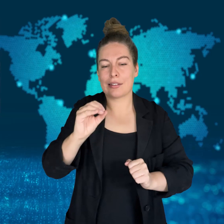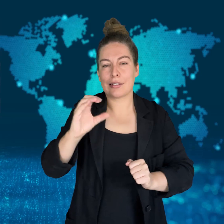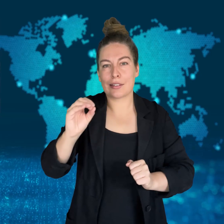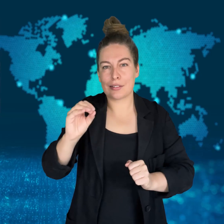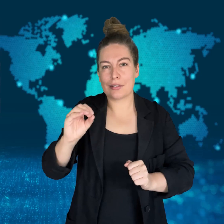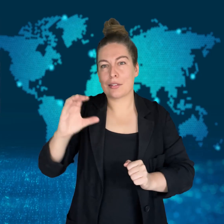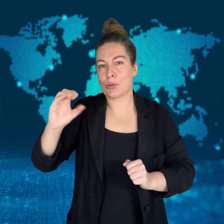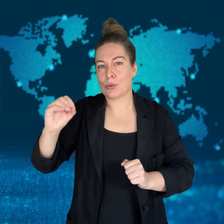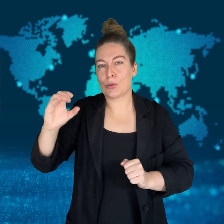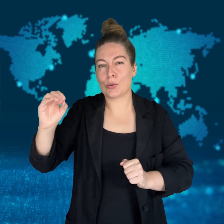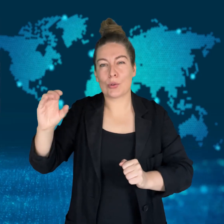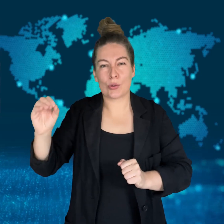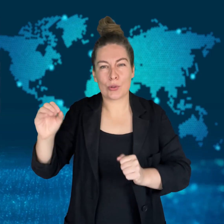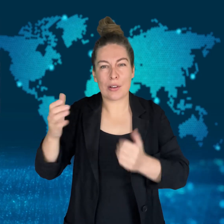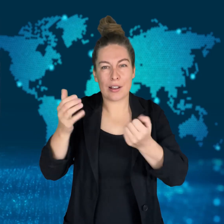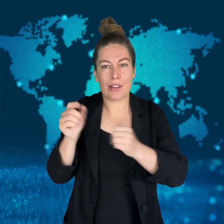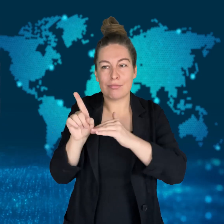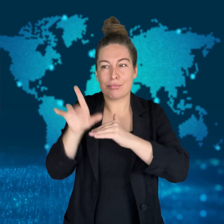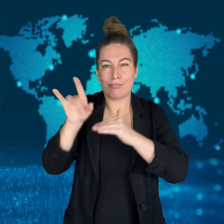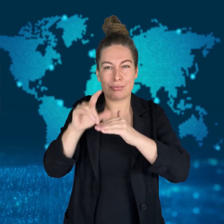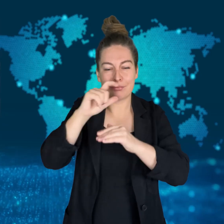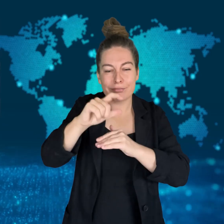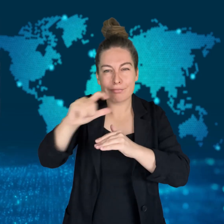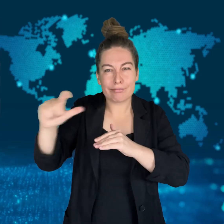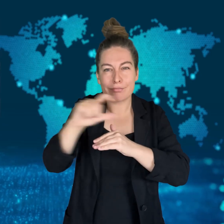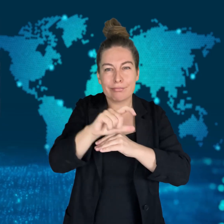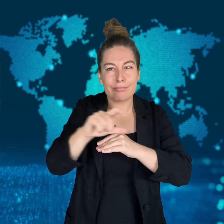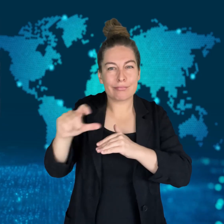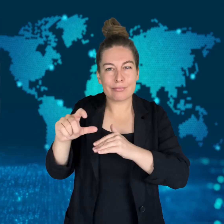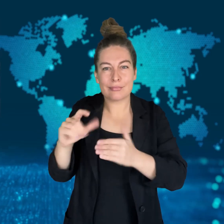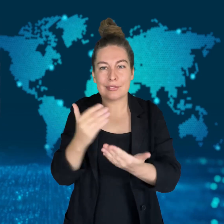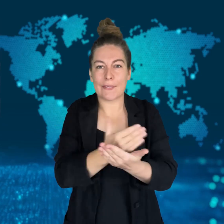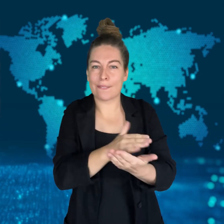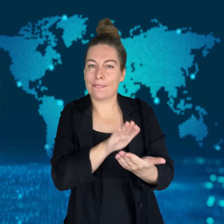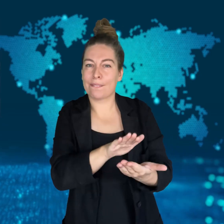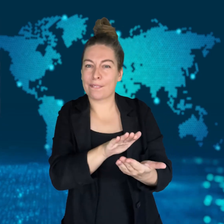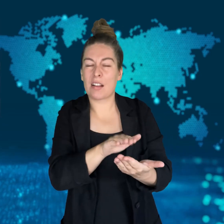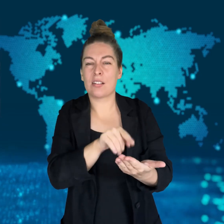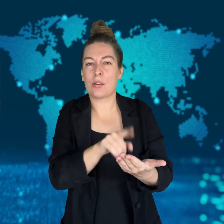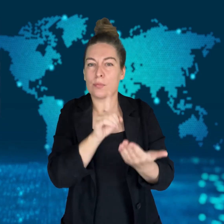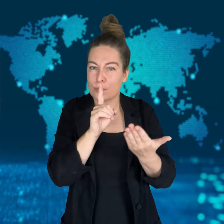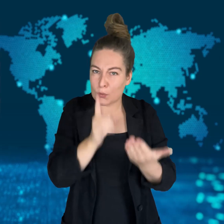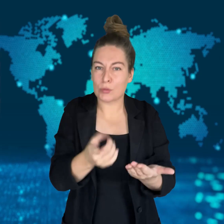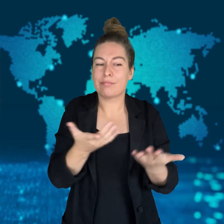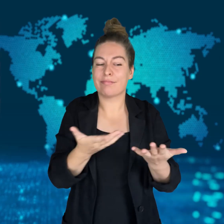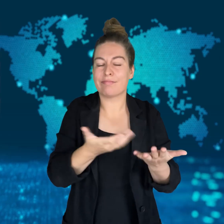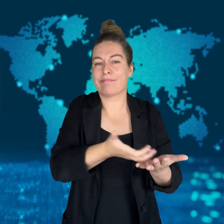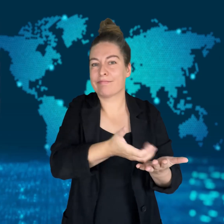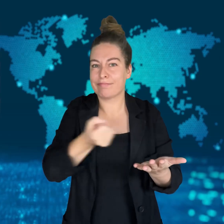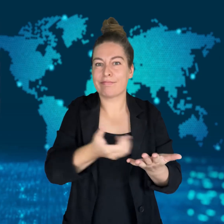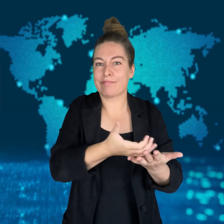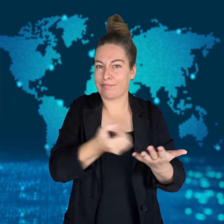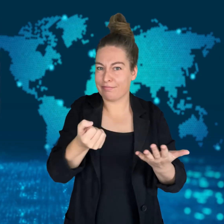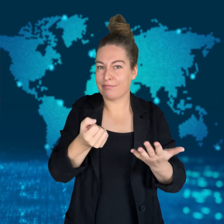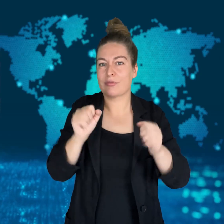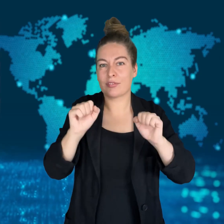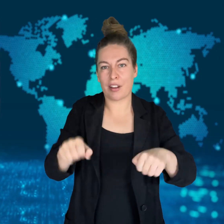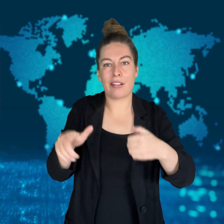to supply approximately 300,000 shots from their own existing stock.